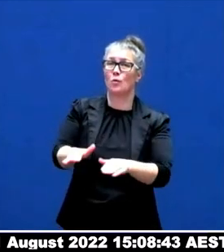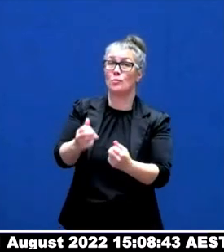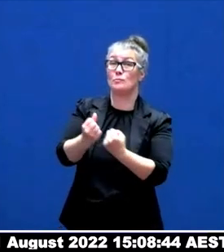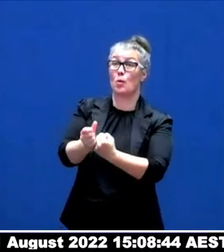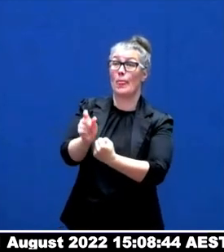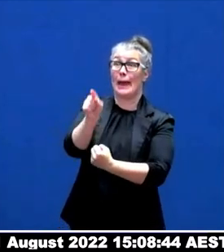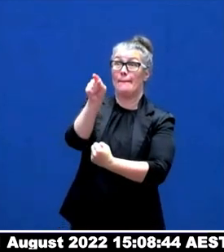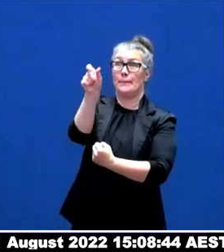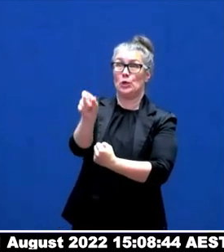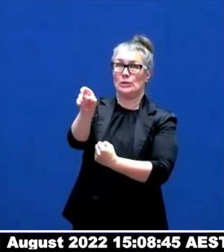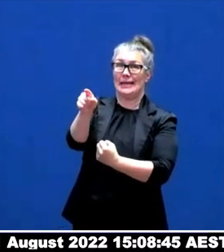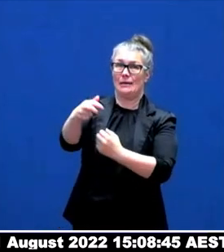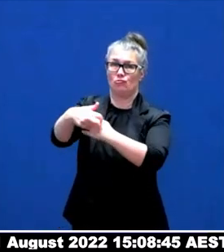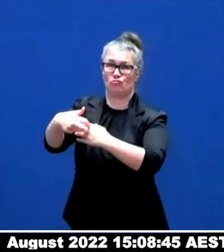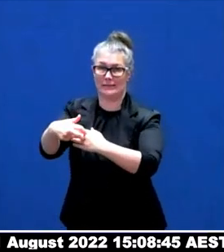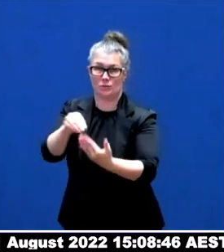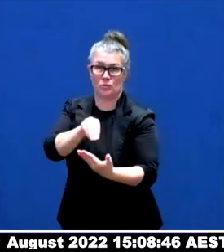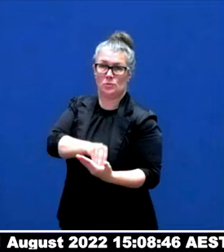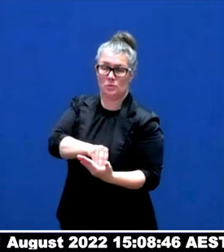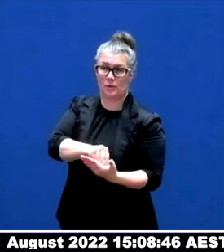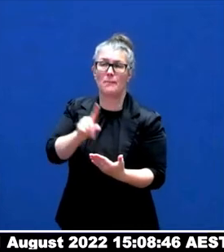So, once again, I'll have that checked for you, Counsel, sorry.